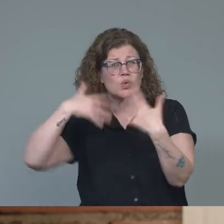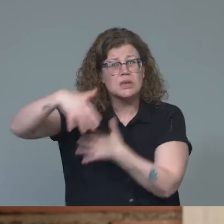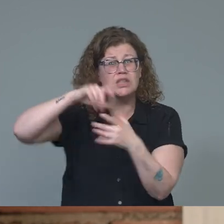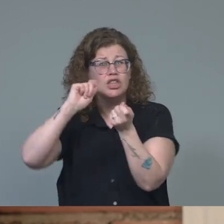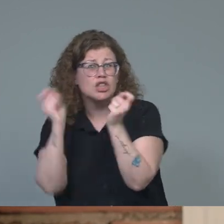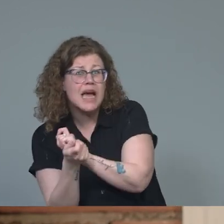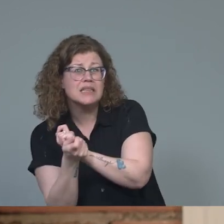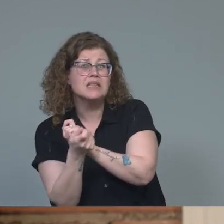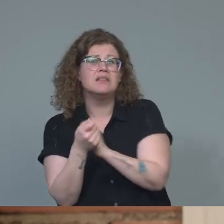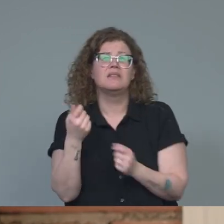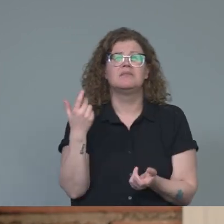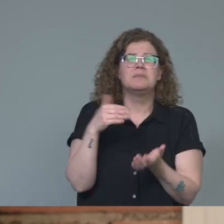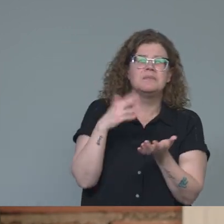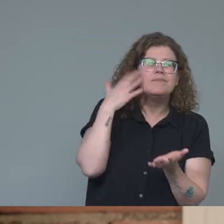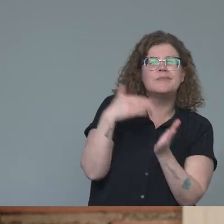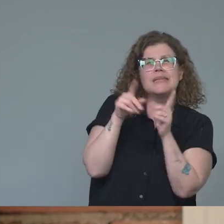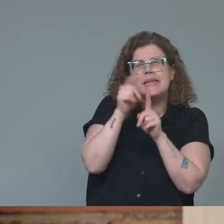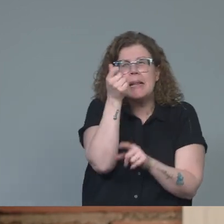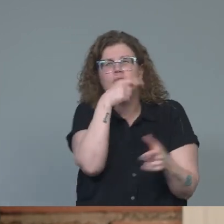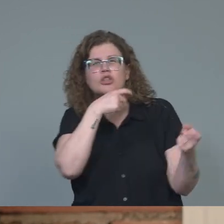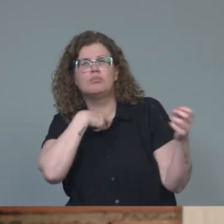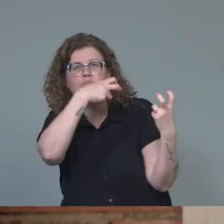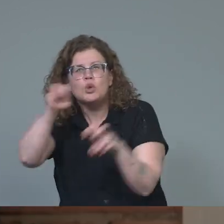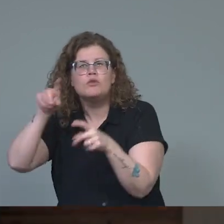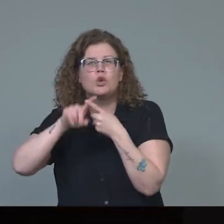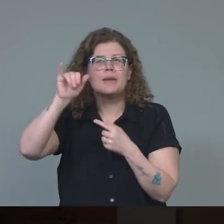an artwork together to create that sense of connectivity in their community.